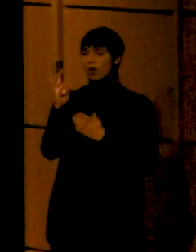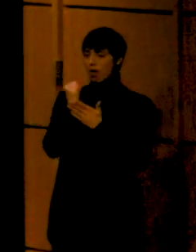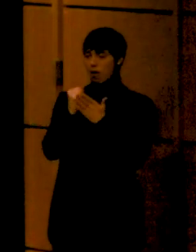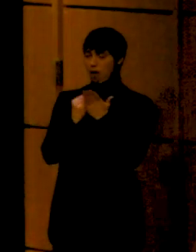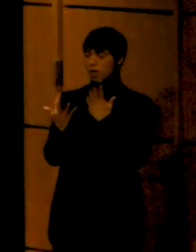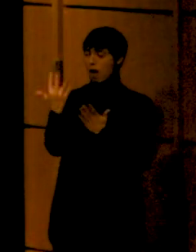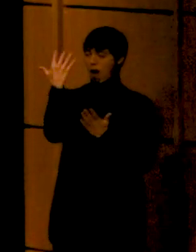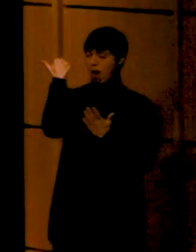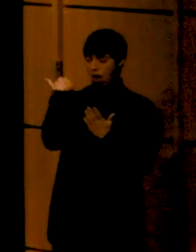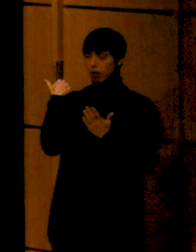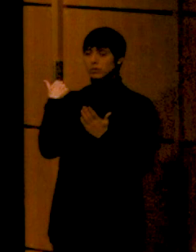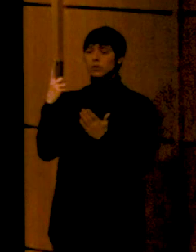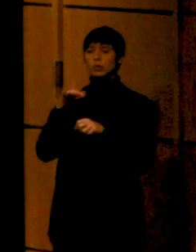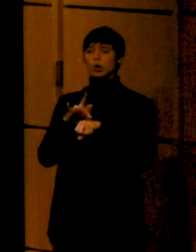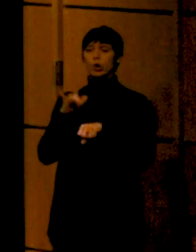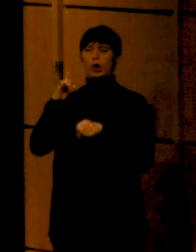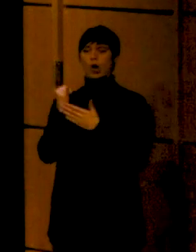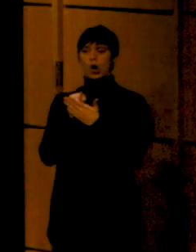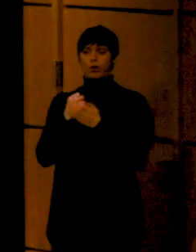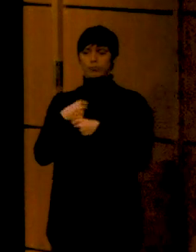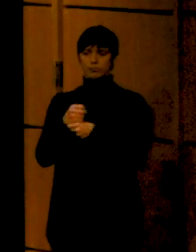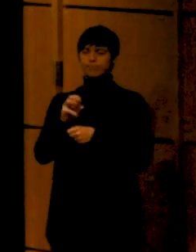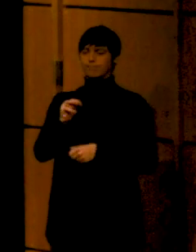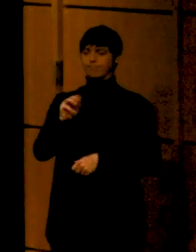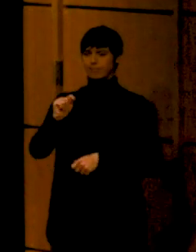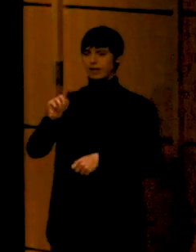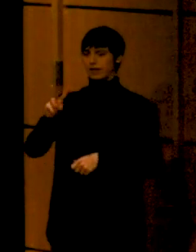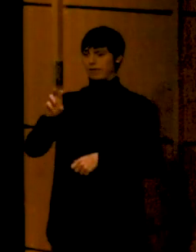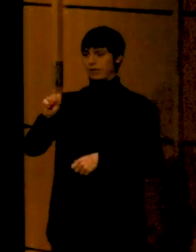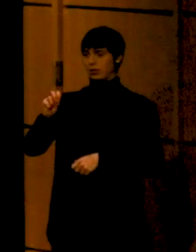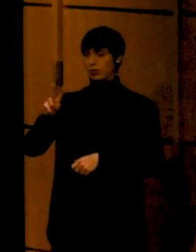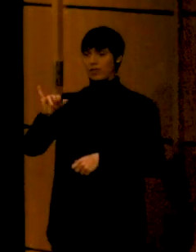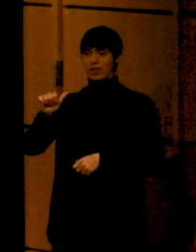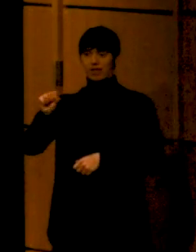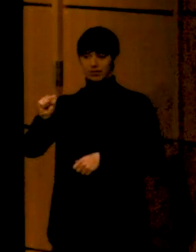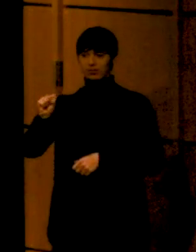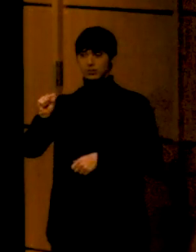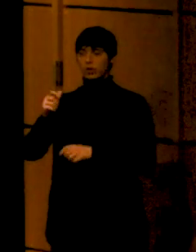It's Mount Vesuvius and created early in the first century.